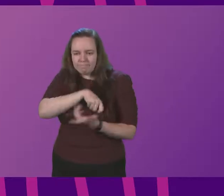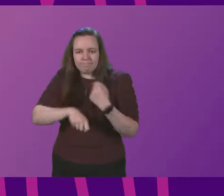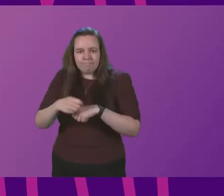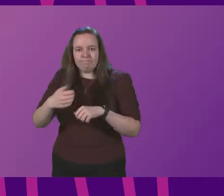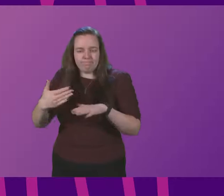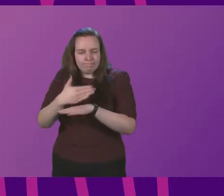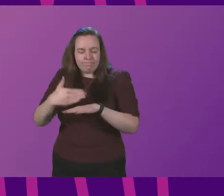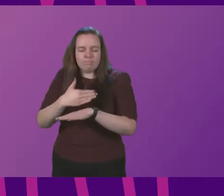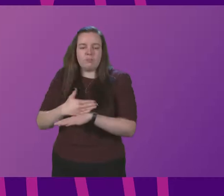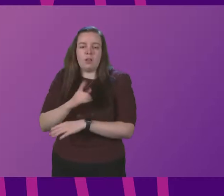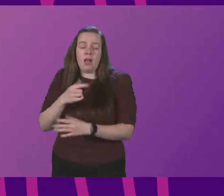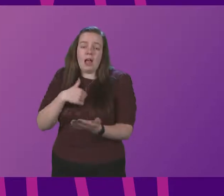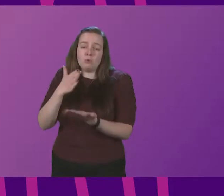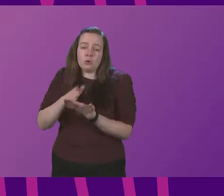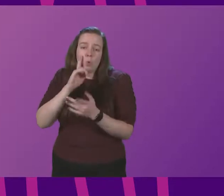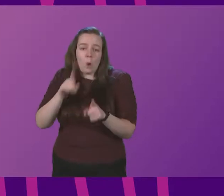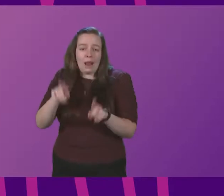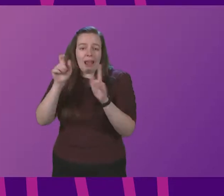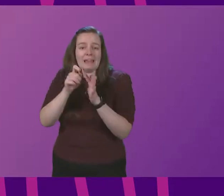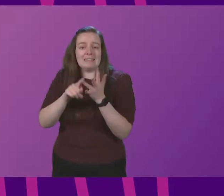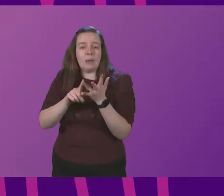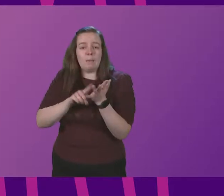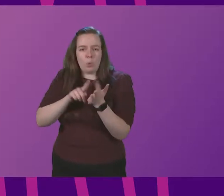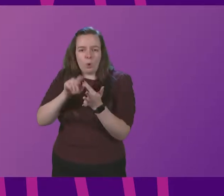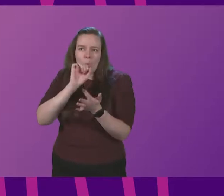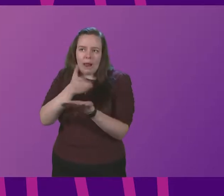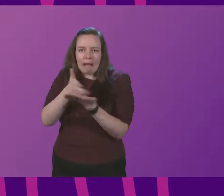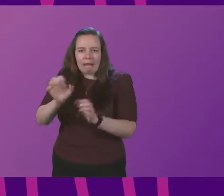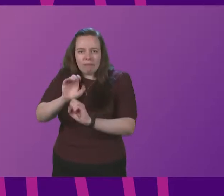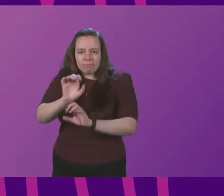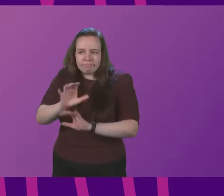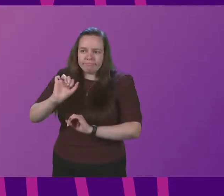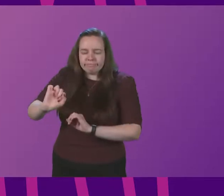I am sure that Lady Poole will make clear her approach to that point in due course.